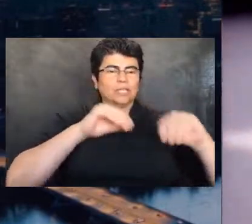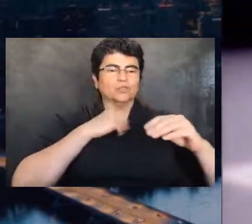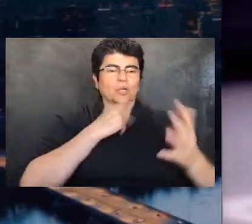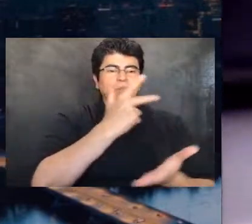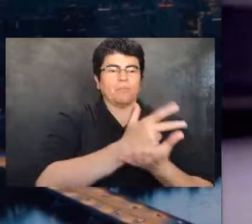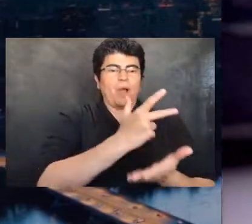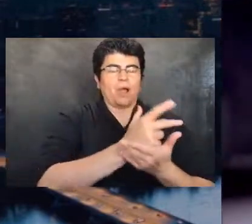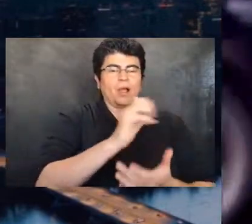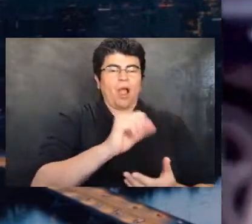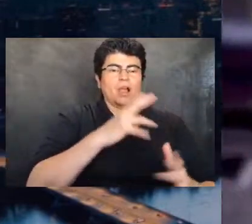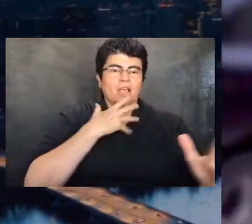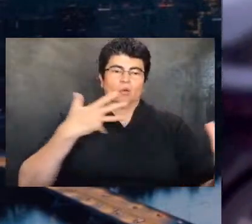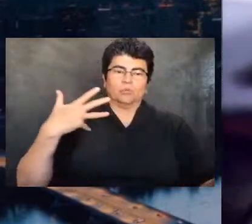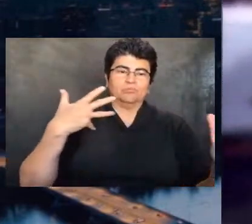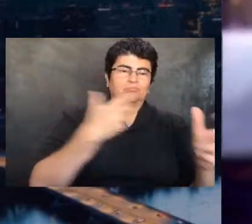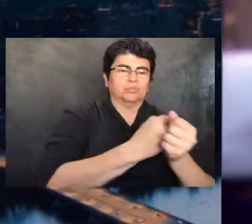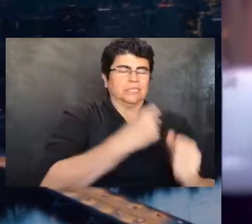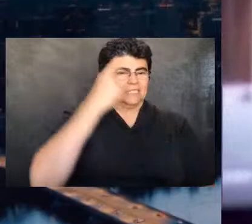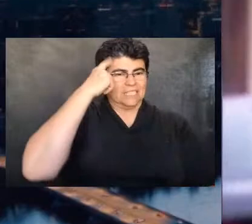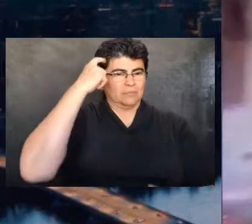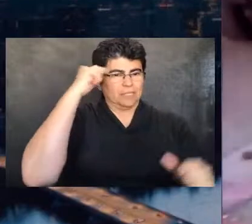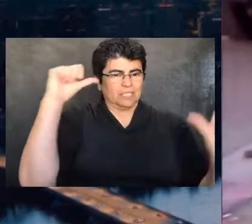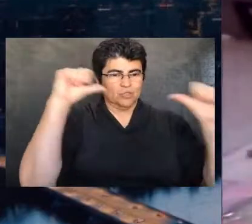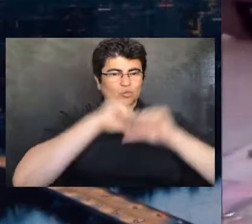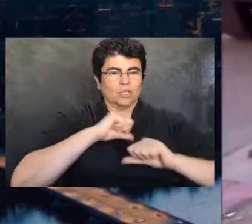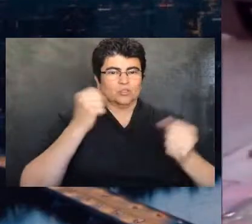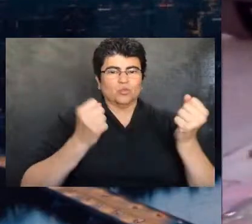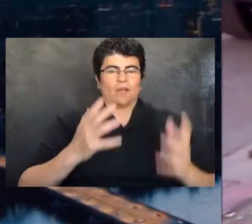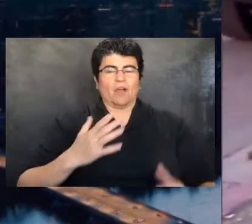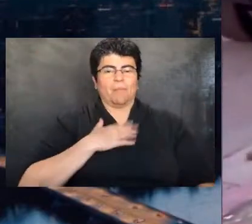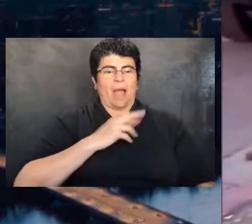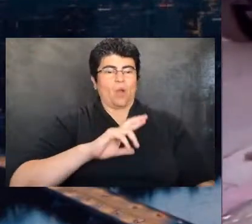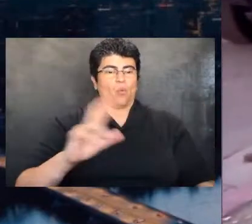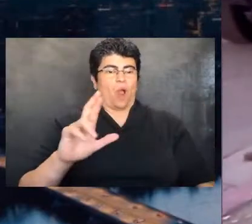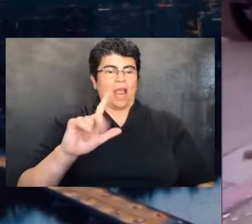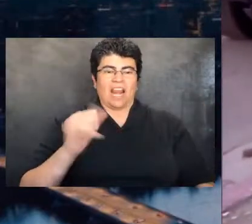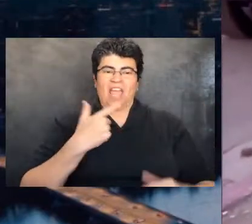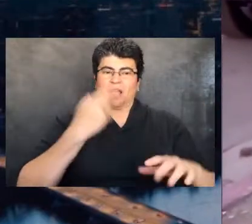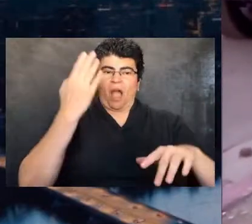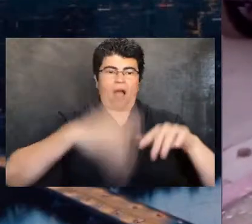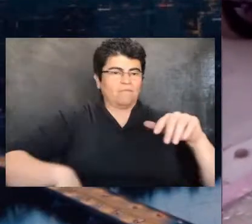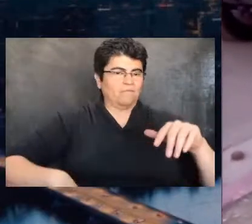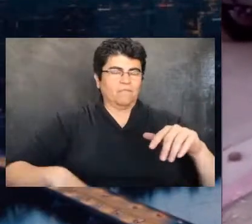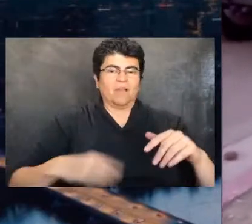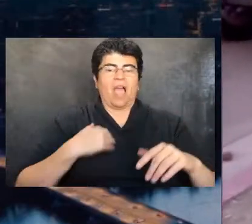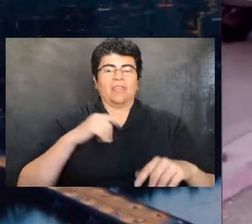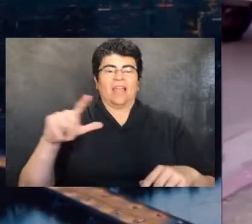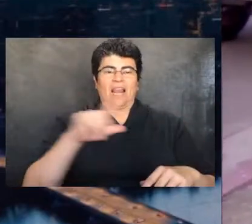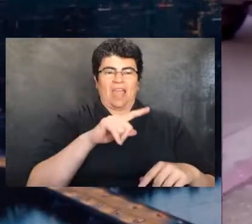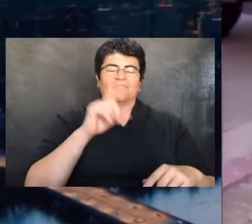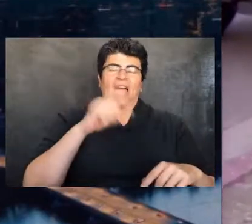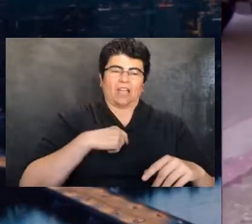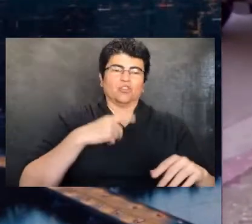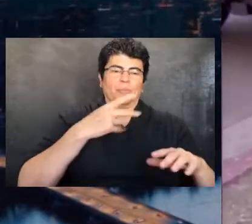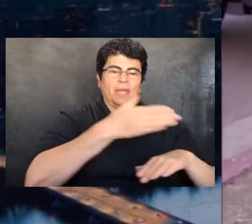when he was struck by a suspected drunk driver. My right leg was severed instantly and the left had to be amputated above the knee